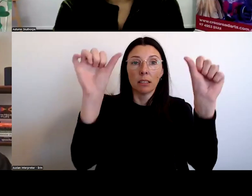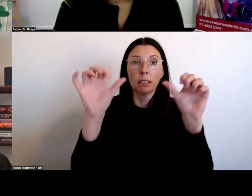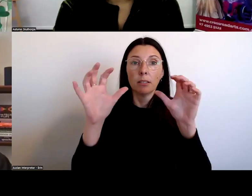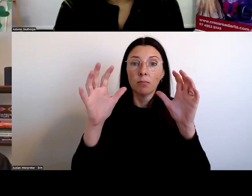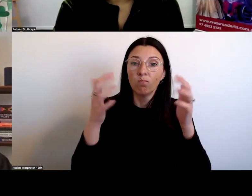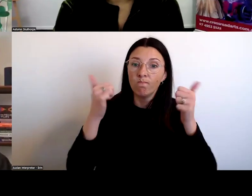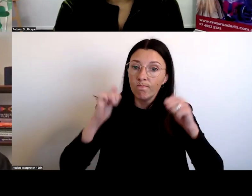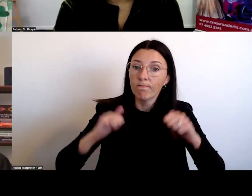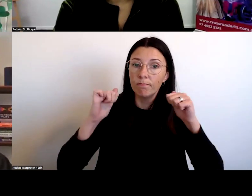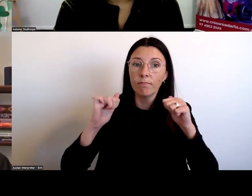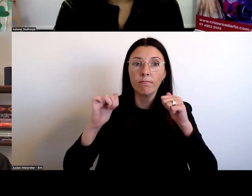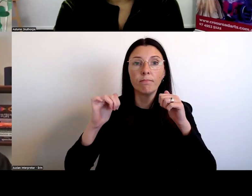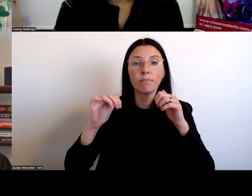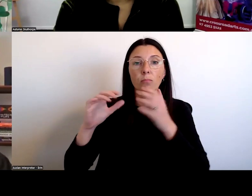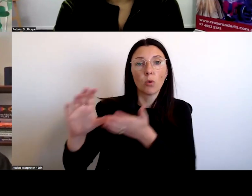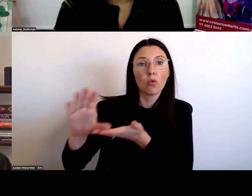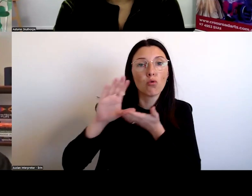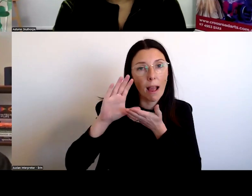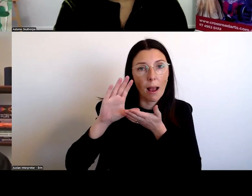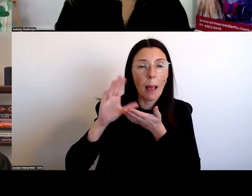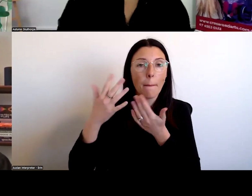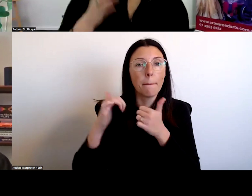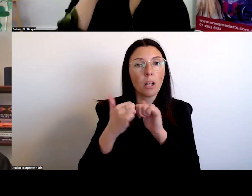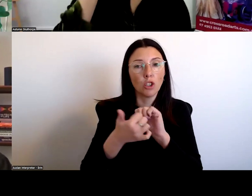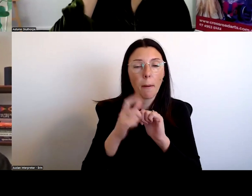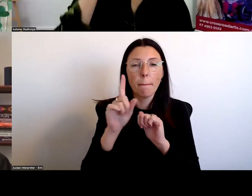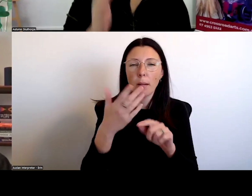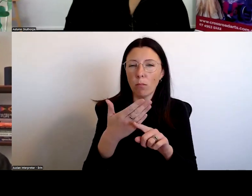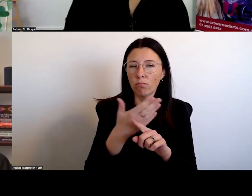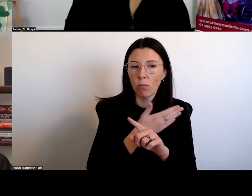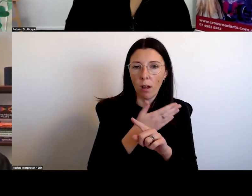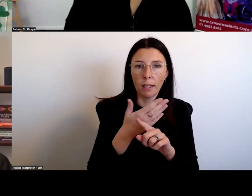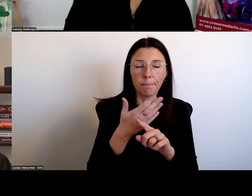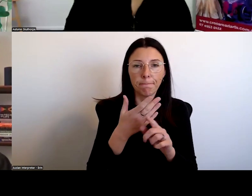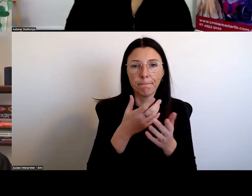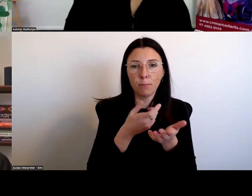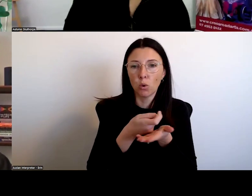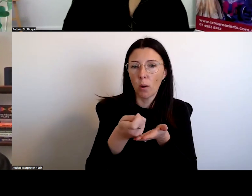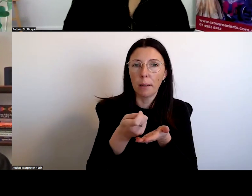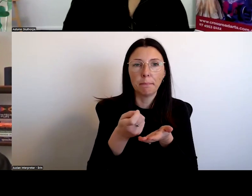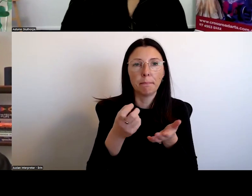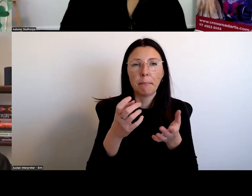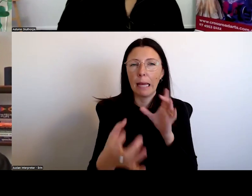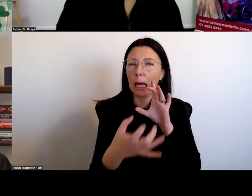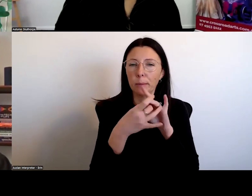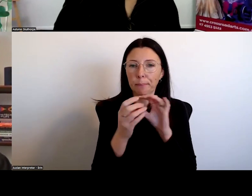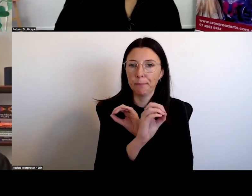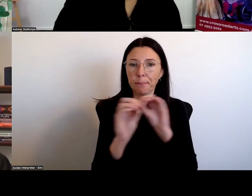hadn't prioritised prior donor engagement. One of the silver linings that came out of COVID